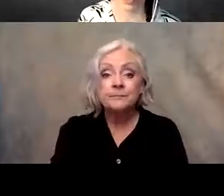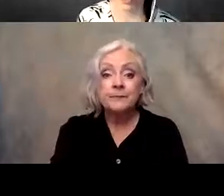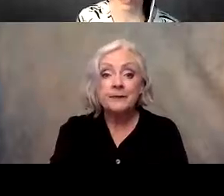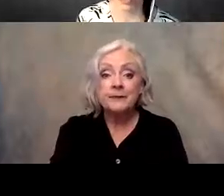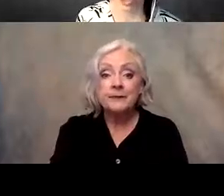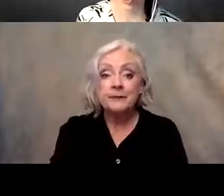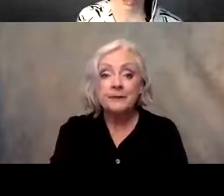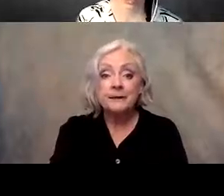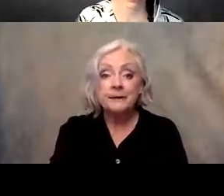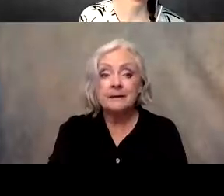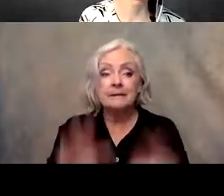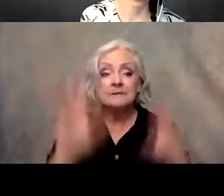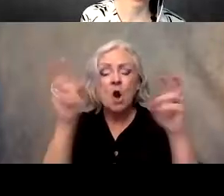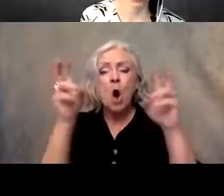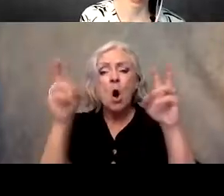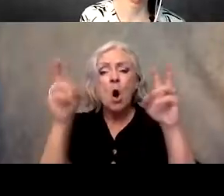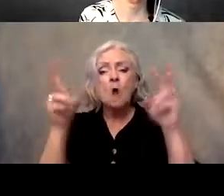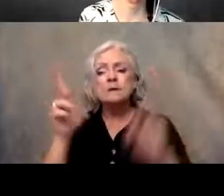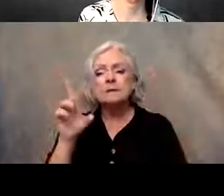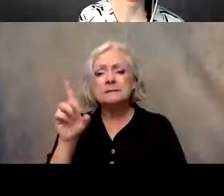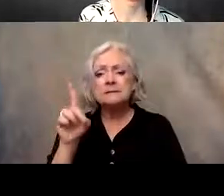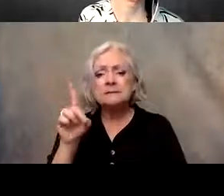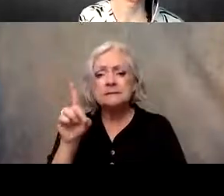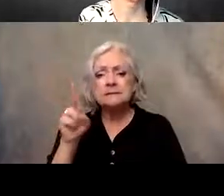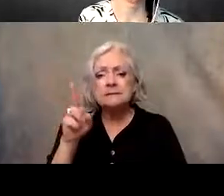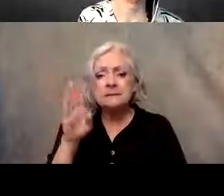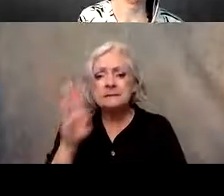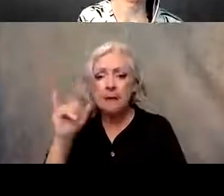Here we are re-voicing the audio in a target language.